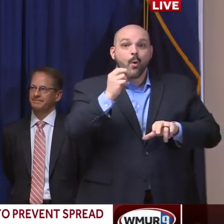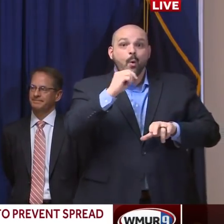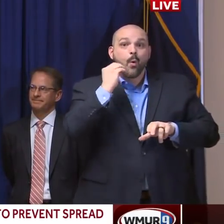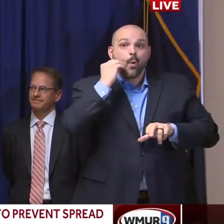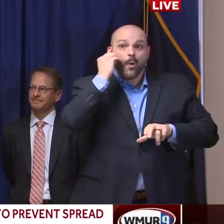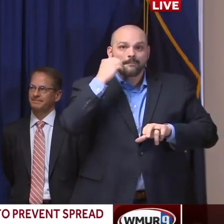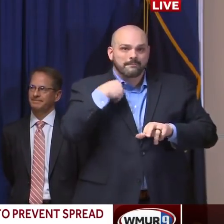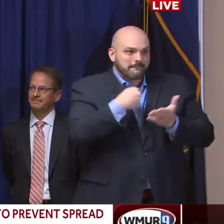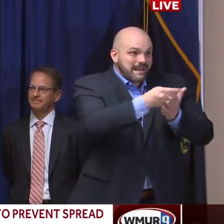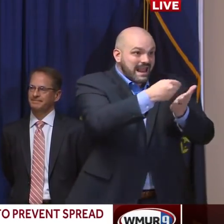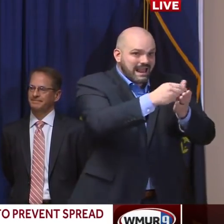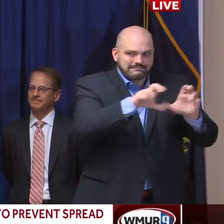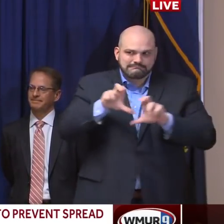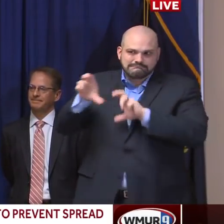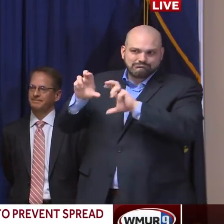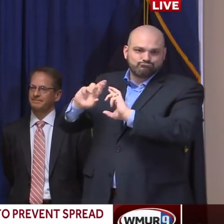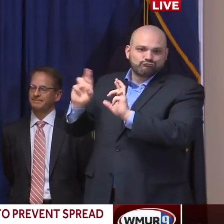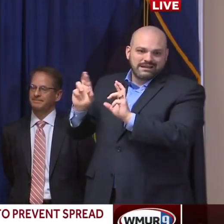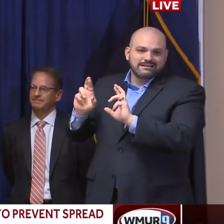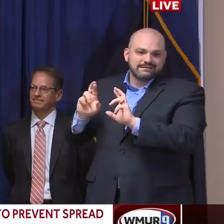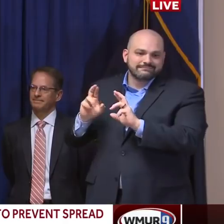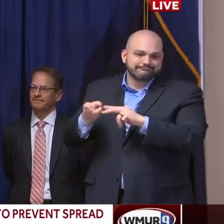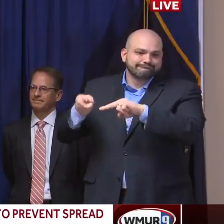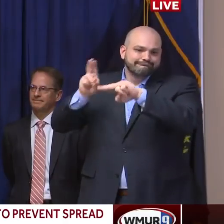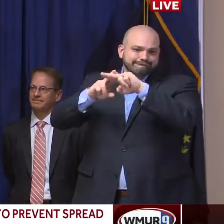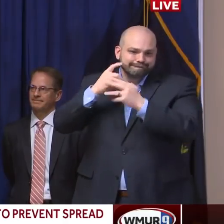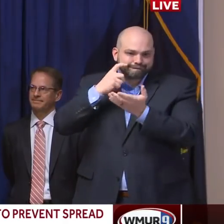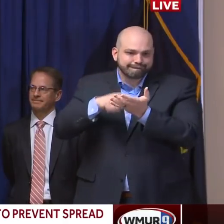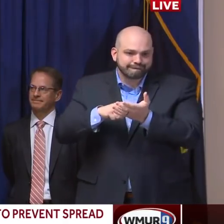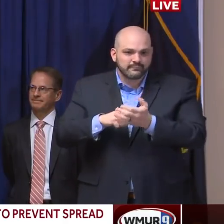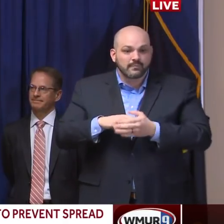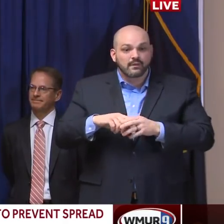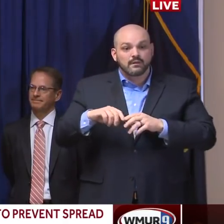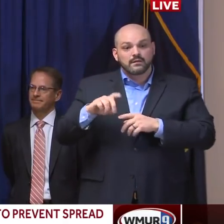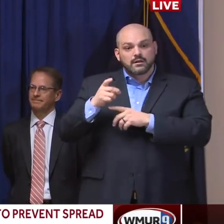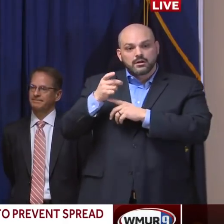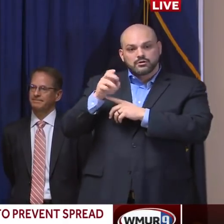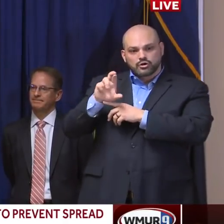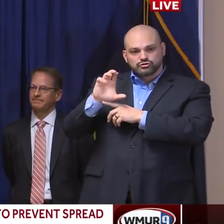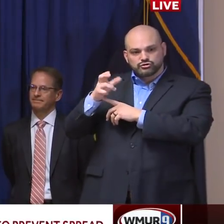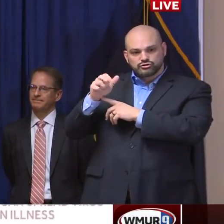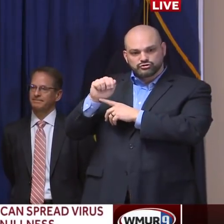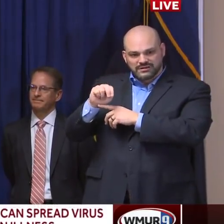I THINK WE ARE GOING THROUGH PEOPLE STOCKING UP OF COURSE. AGAIN, IN THE CASE OF EMERGENCY.